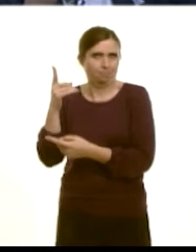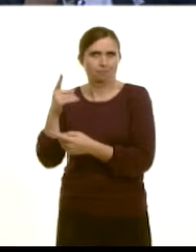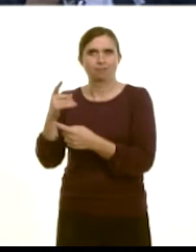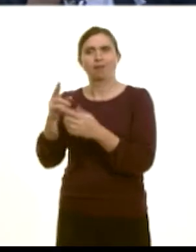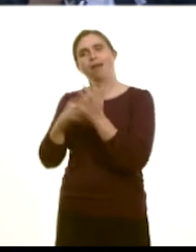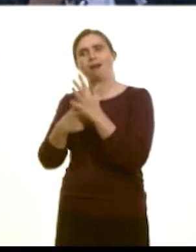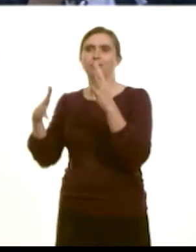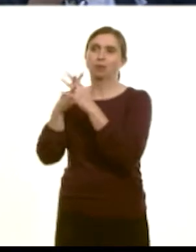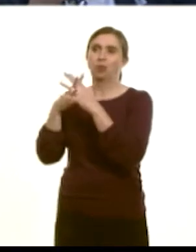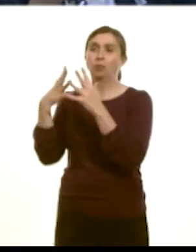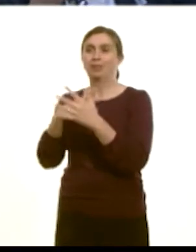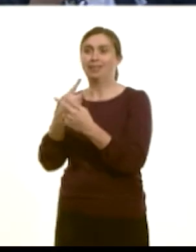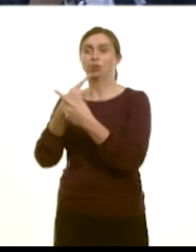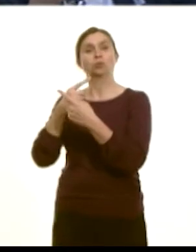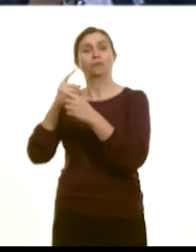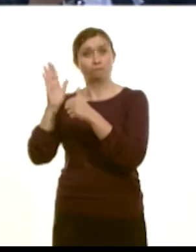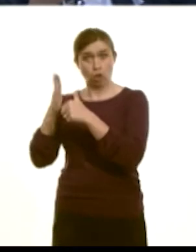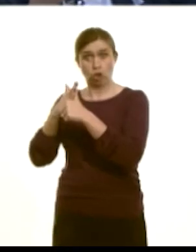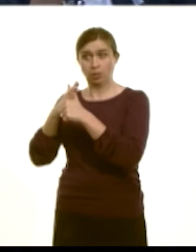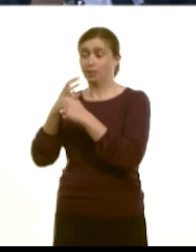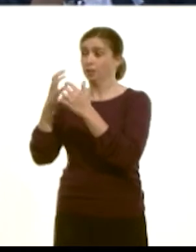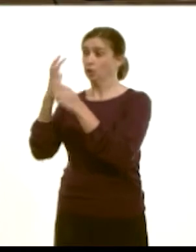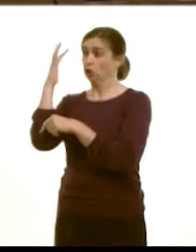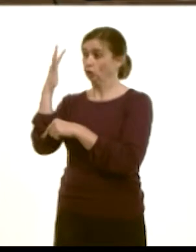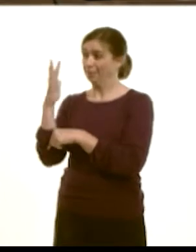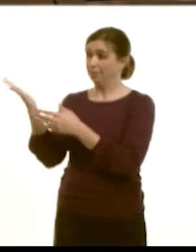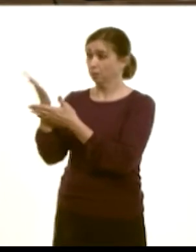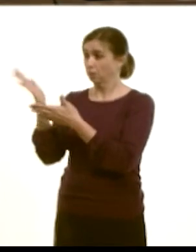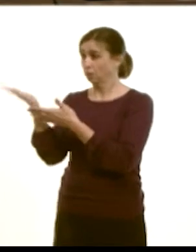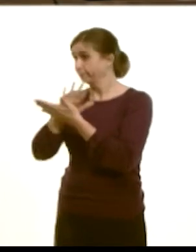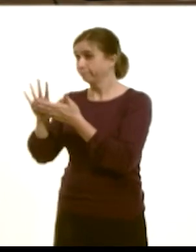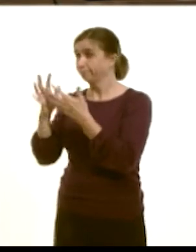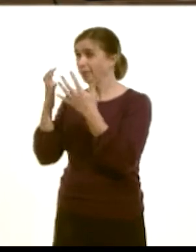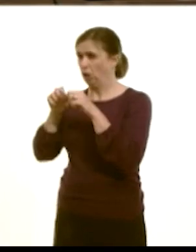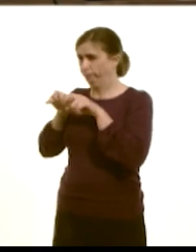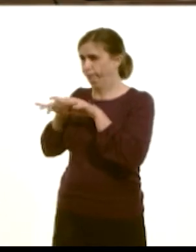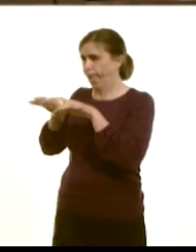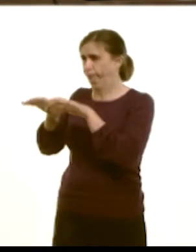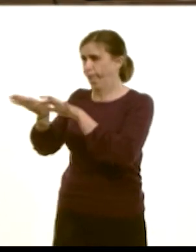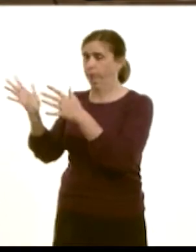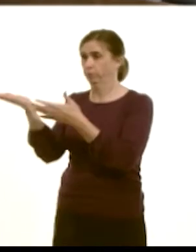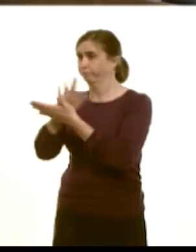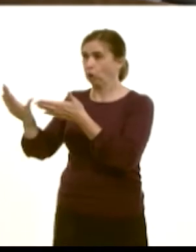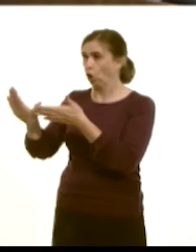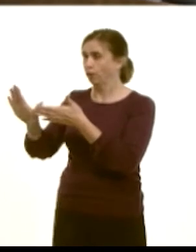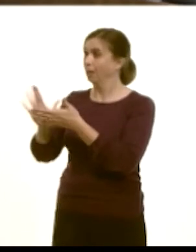that the disease is dealt with and then give consideration to reopening it. I suspect that it is concerned about giving a particular date only to find, perhaps, that